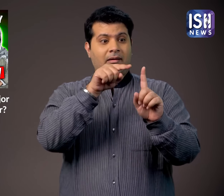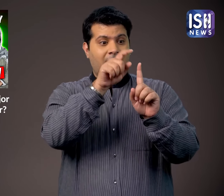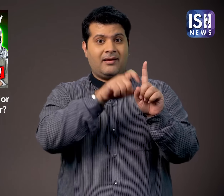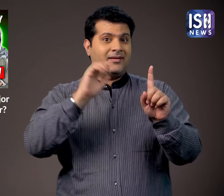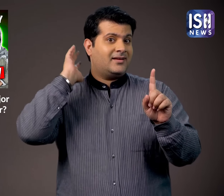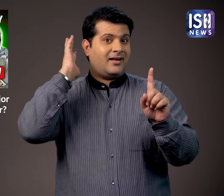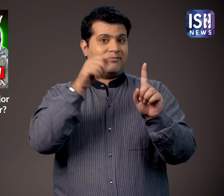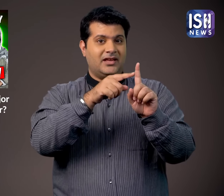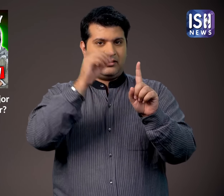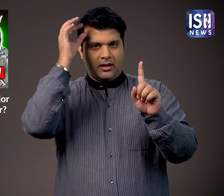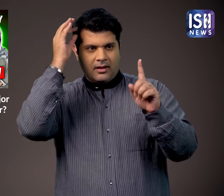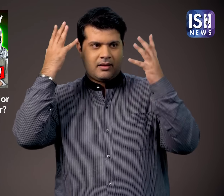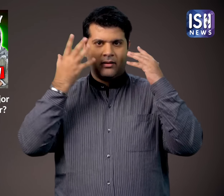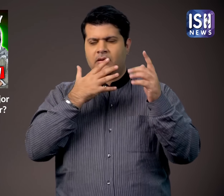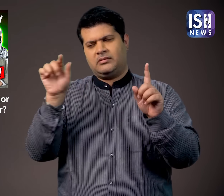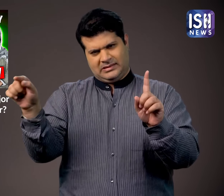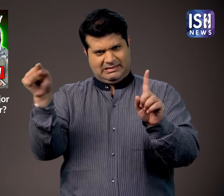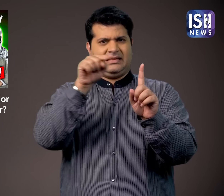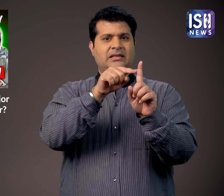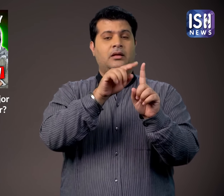Though Ranveer's look was similar to that of Major Sharma.